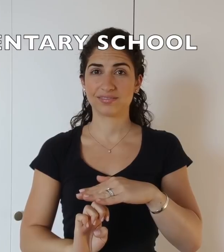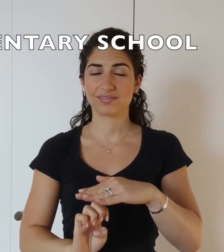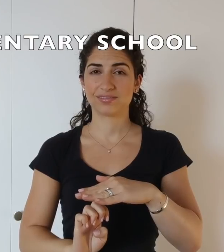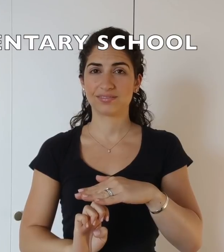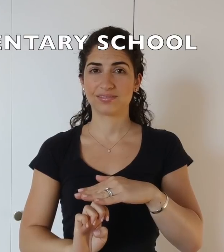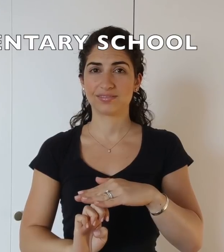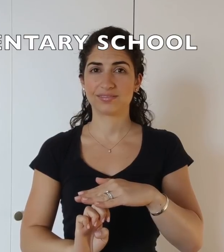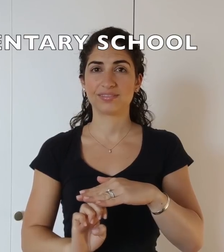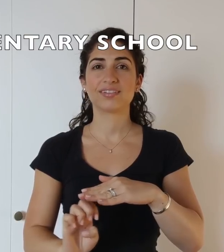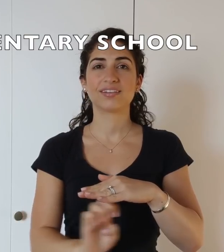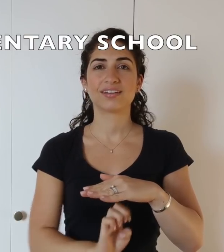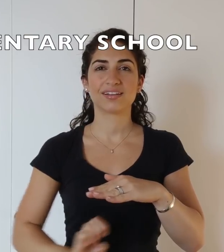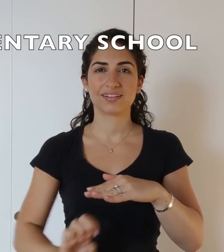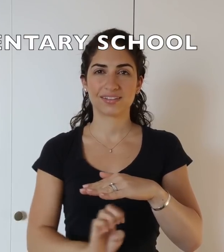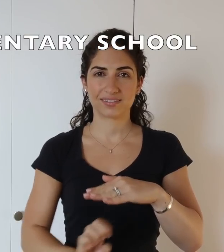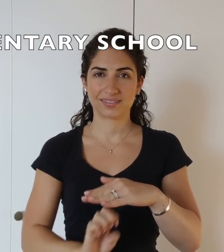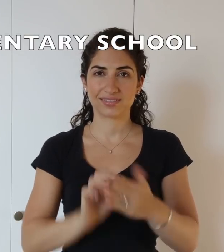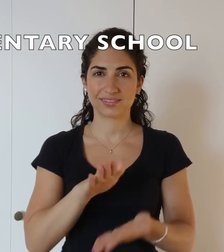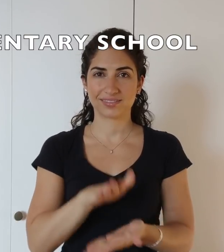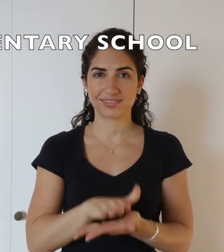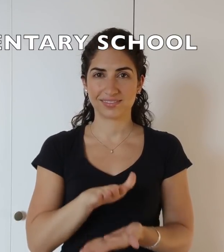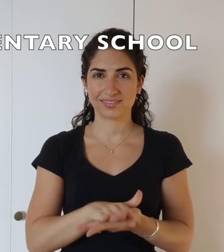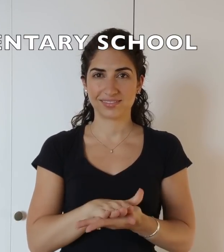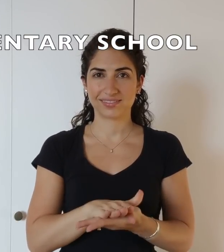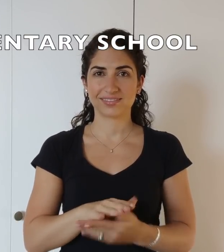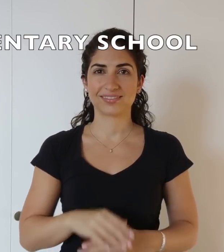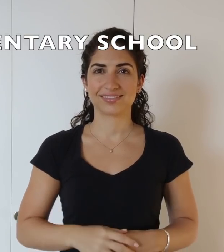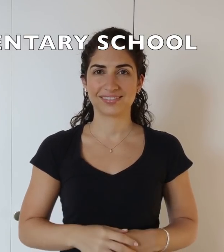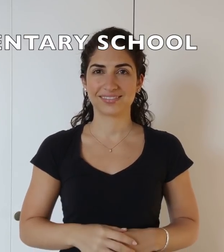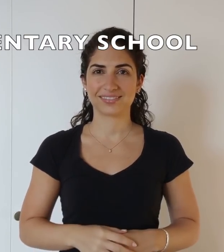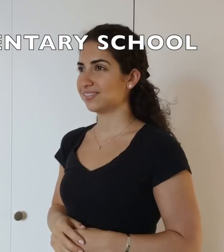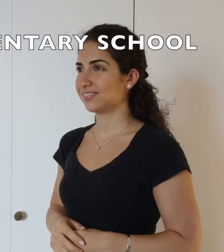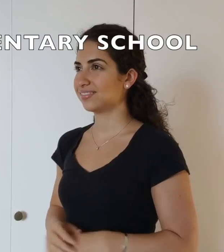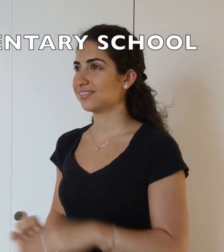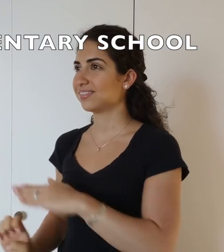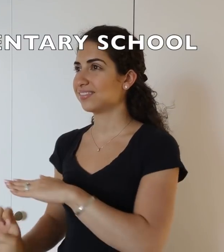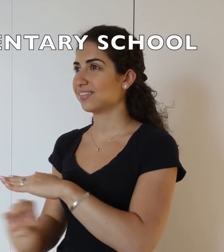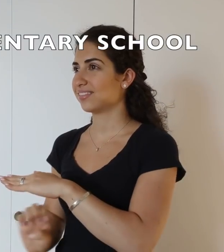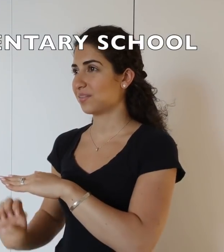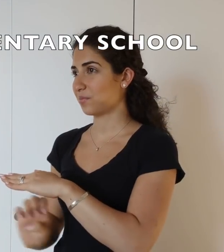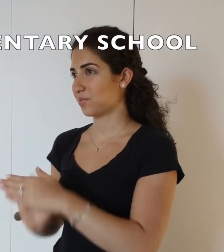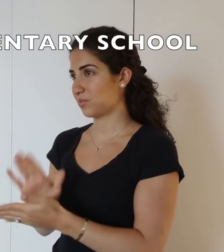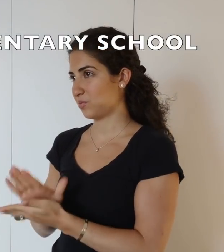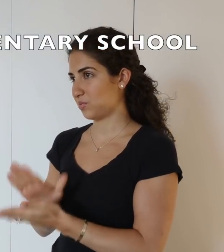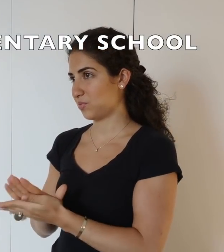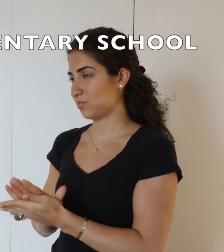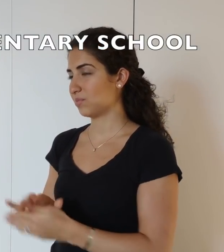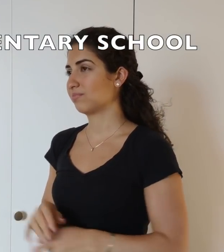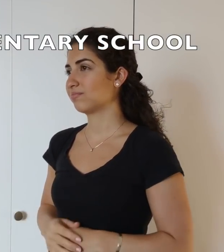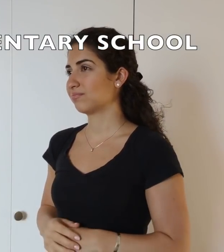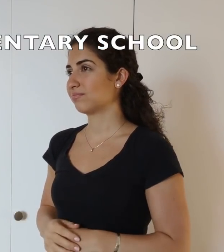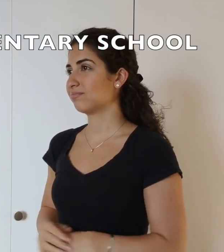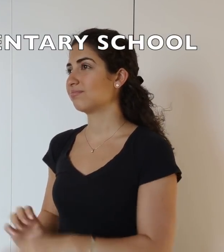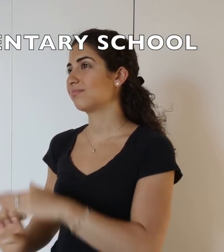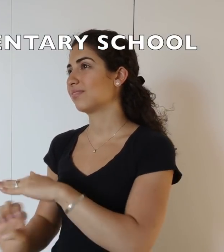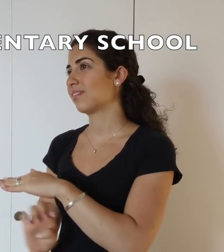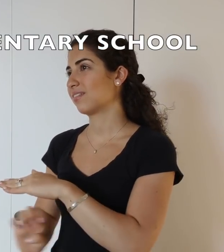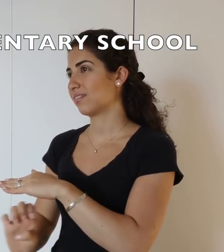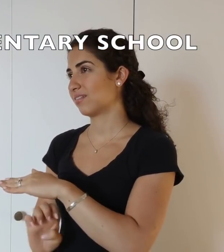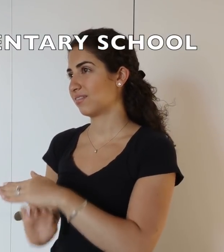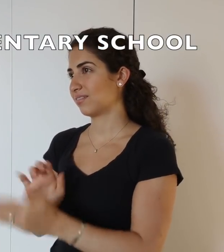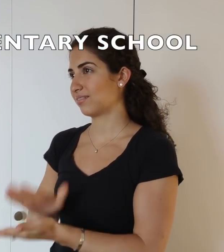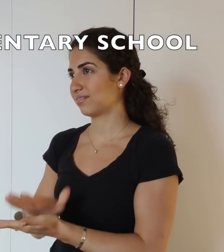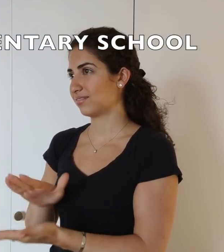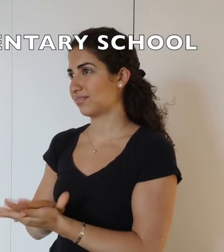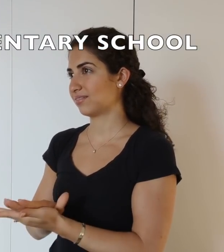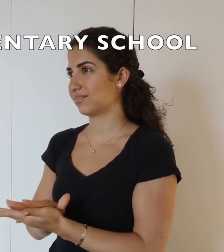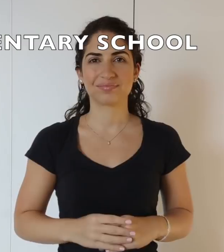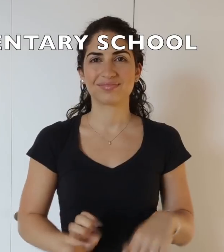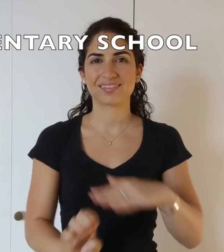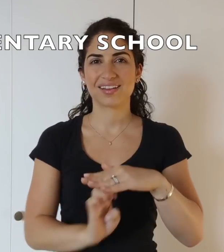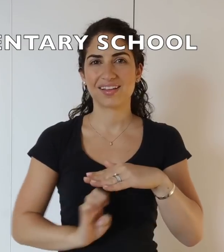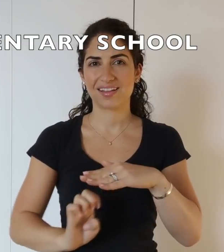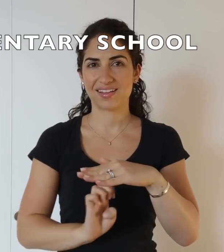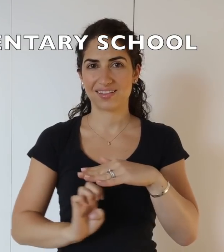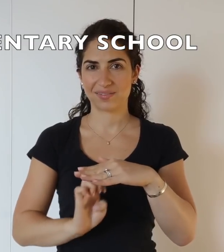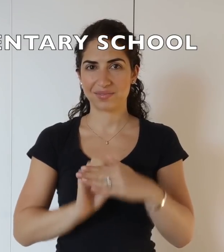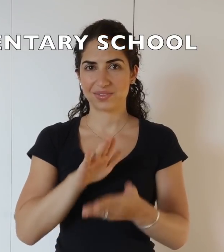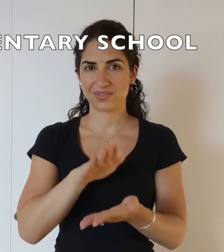This one goes in a circle: Elementary school. elementary school.